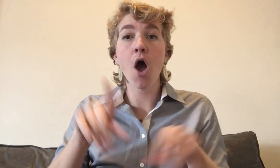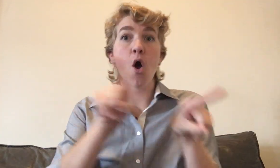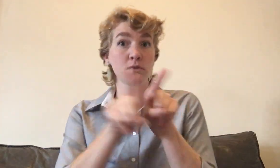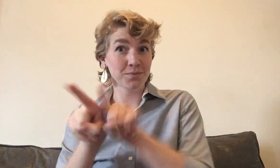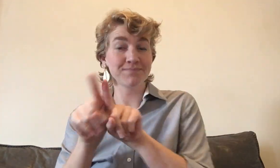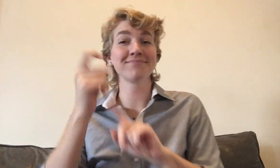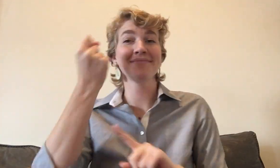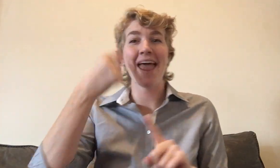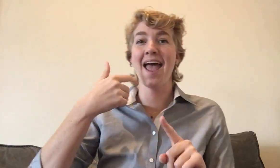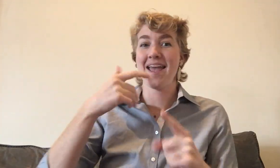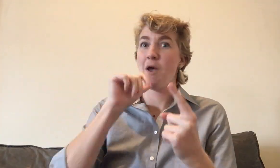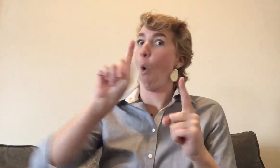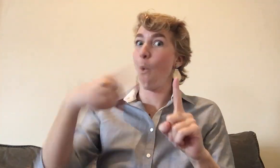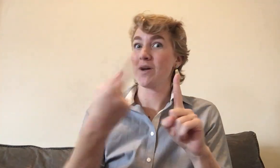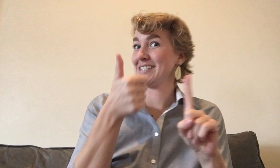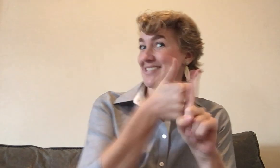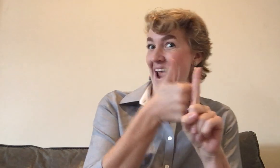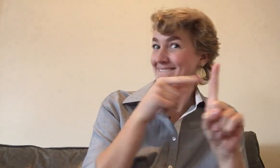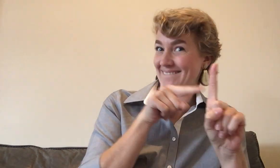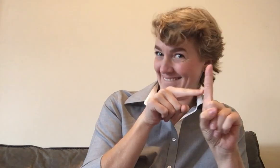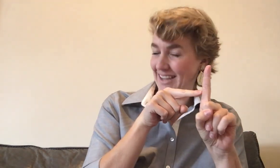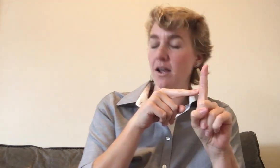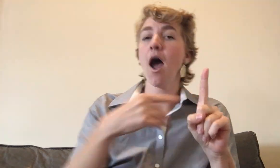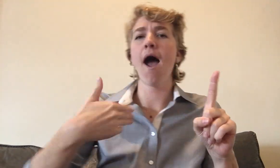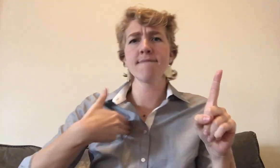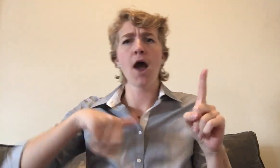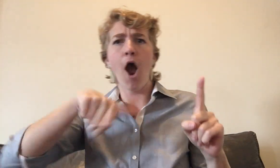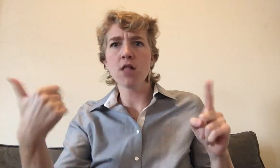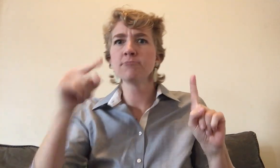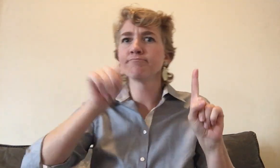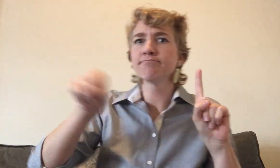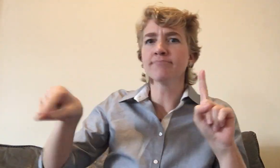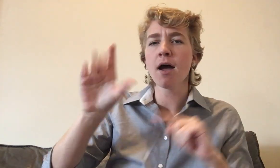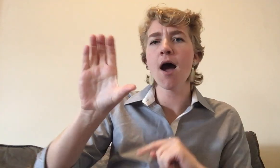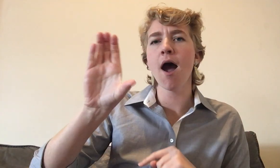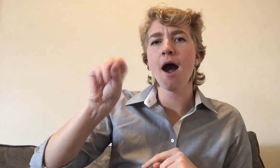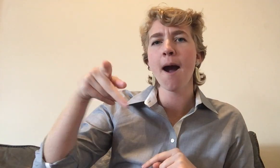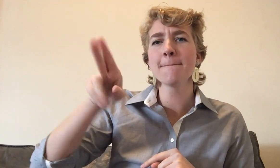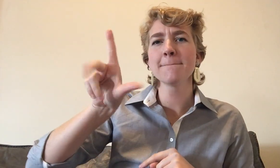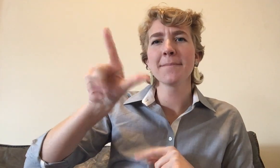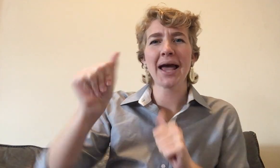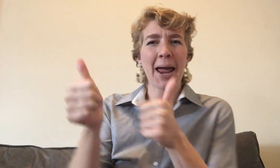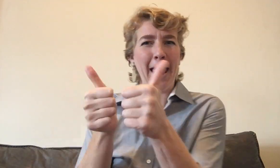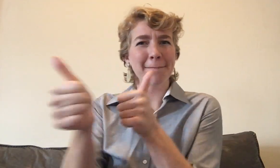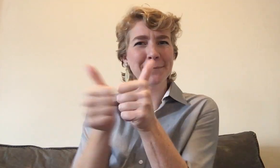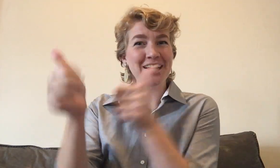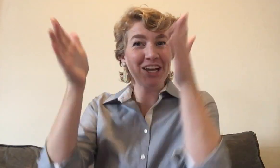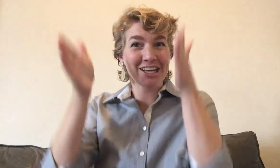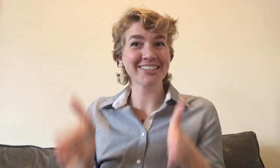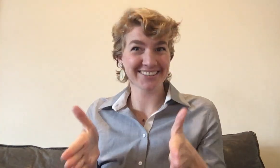Meanwhile, we do not focus only on SELF, there are other 'copula competitors,'